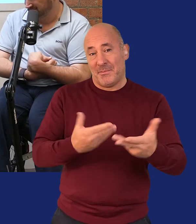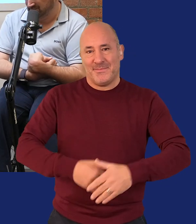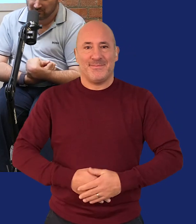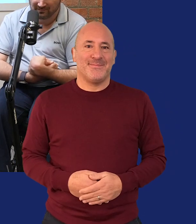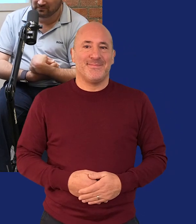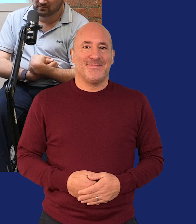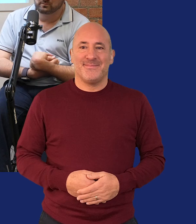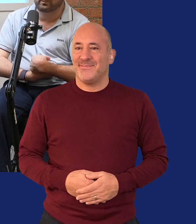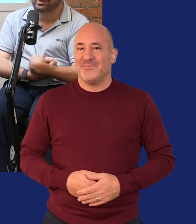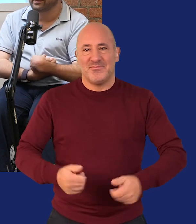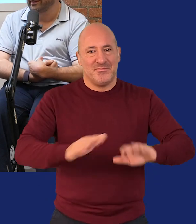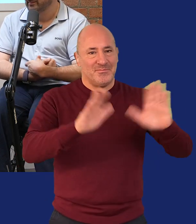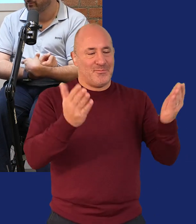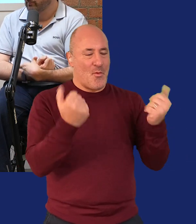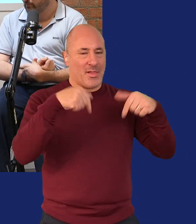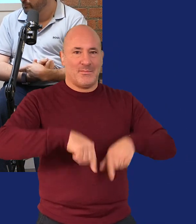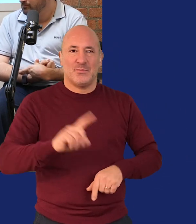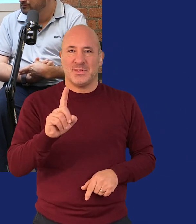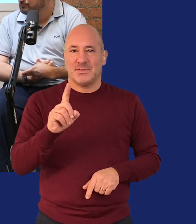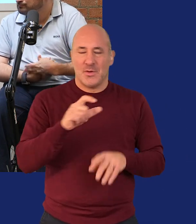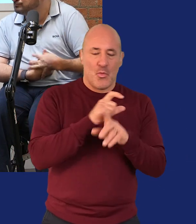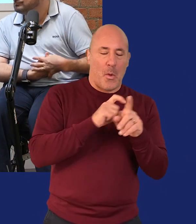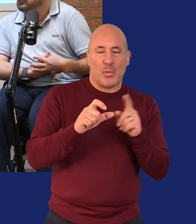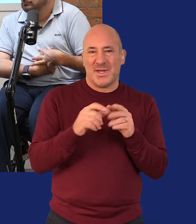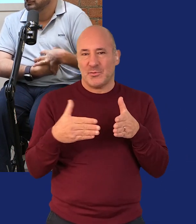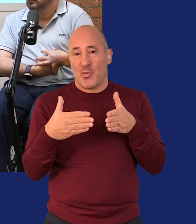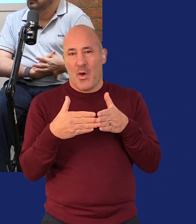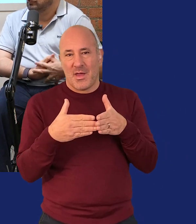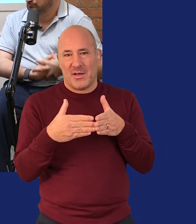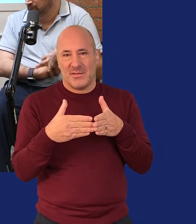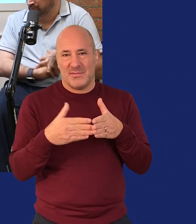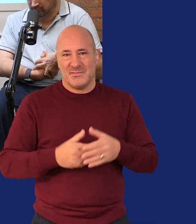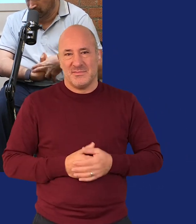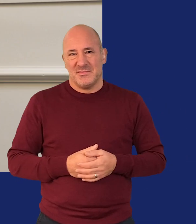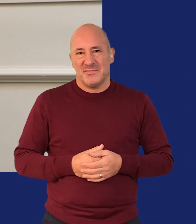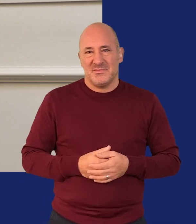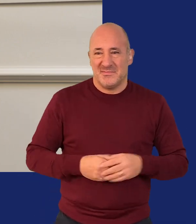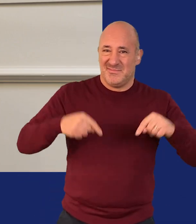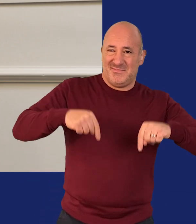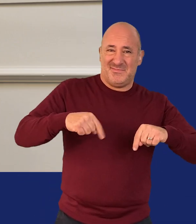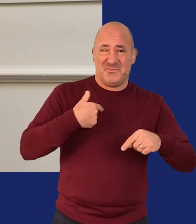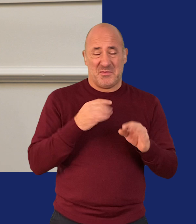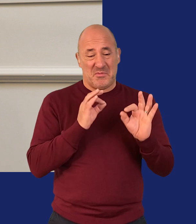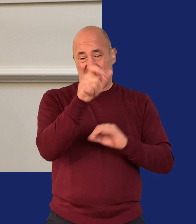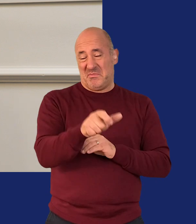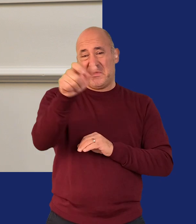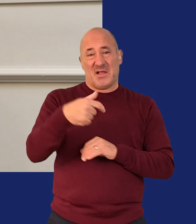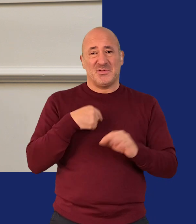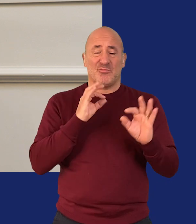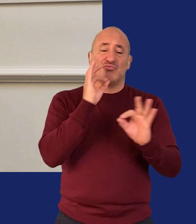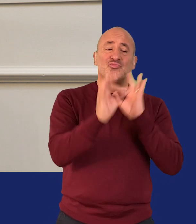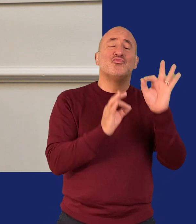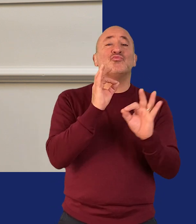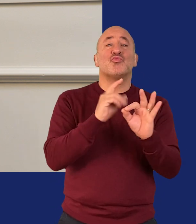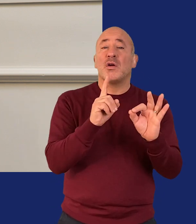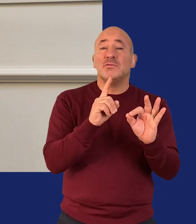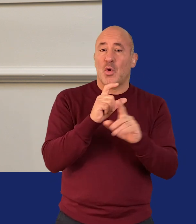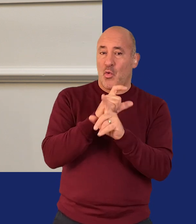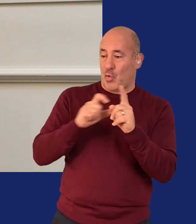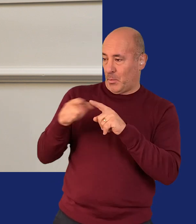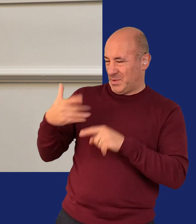Hello and welcome to Community Corner, the place where we ask our guests,